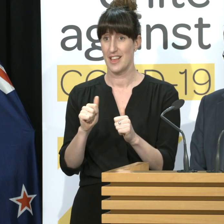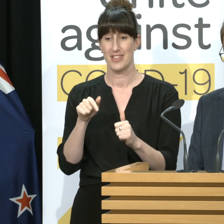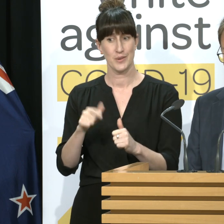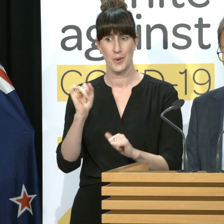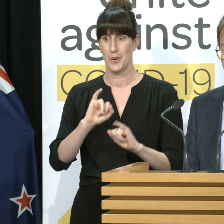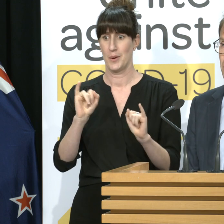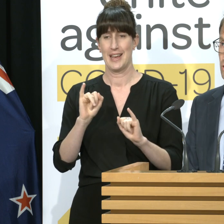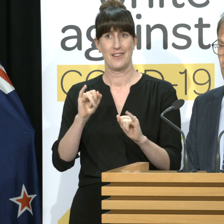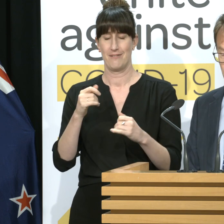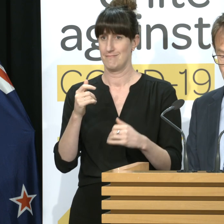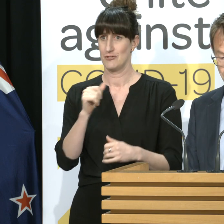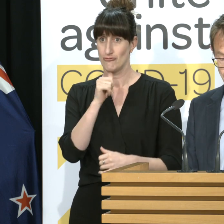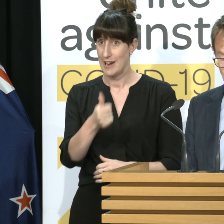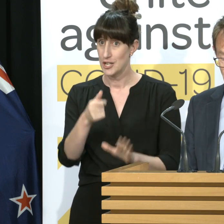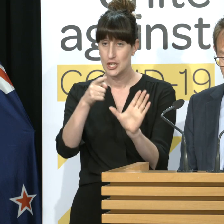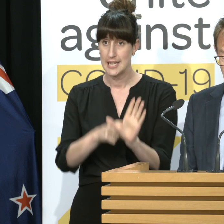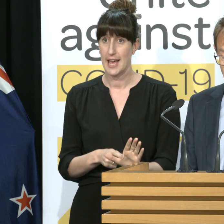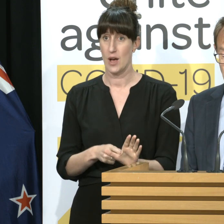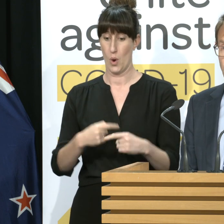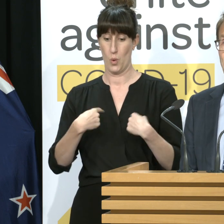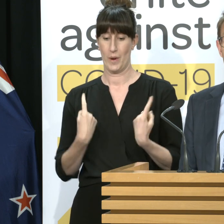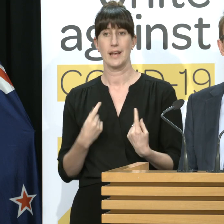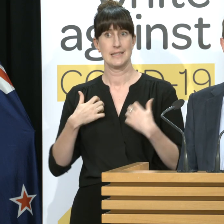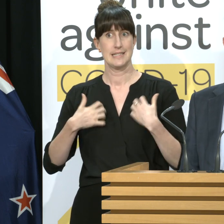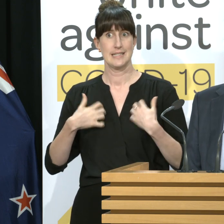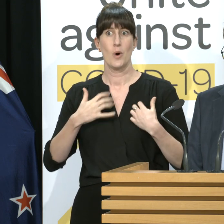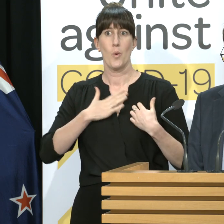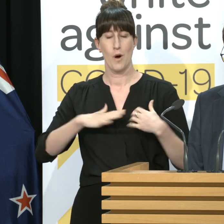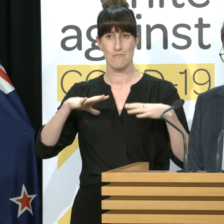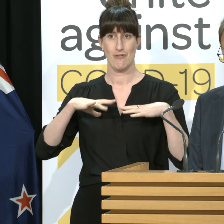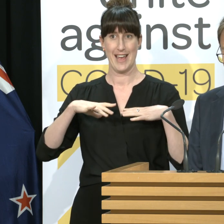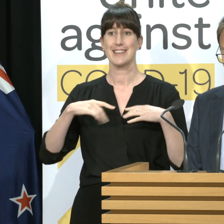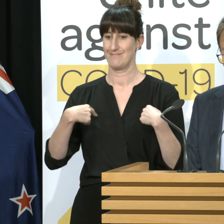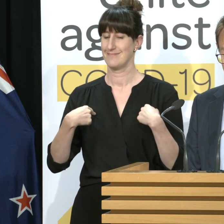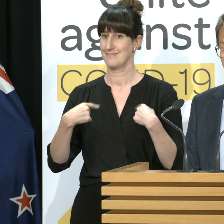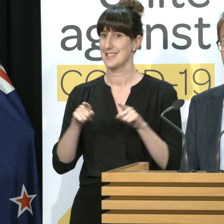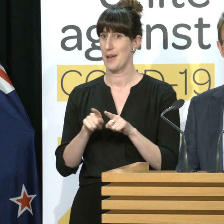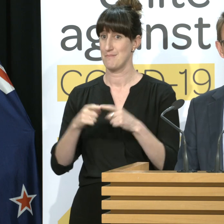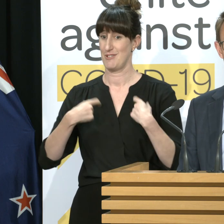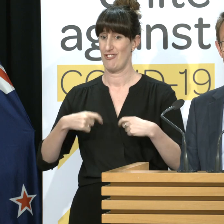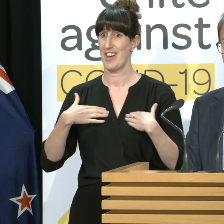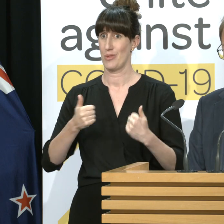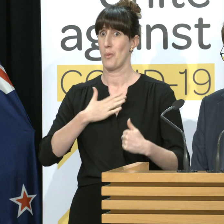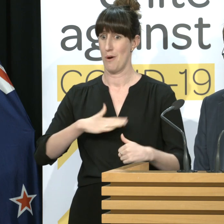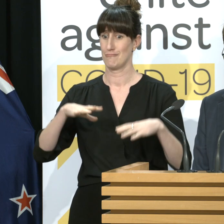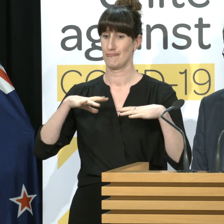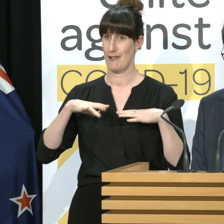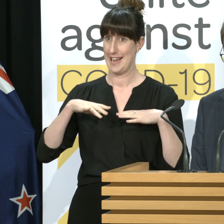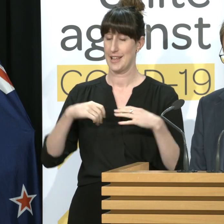We certainly are at the Ministry of Health. However, this will be our first summer with COVID-19 in our lives. And we need to be prepared for that.